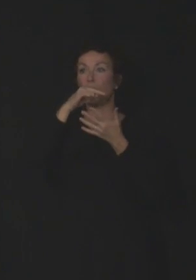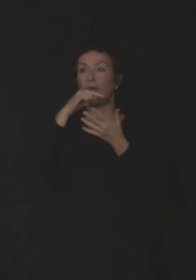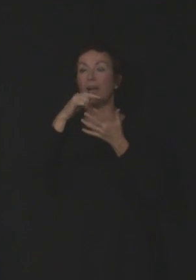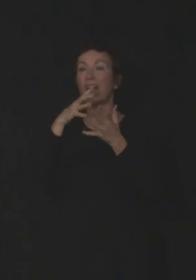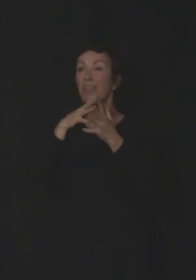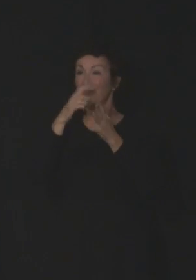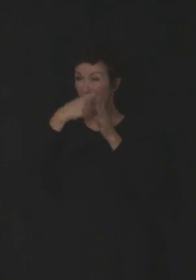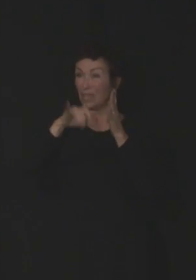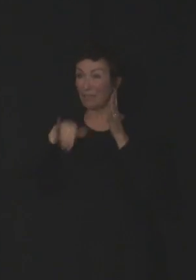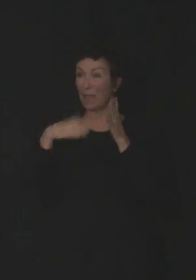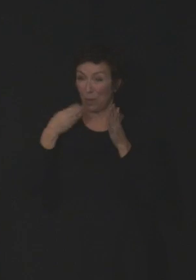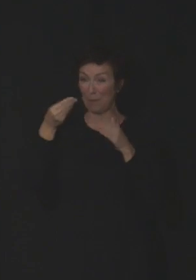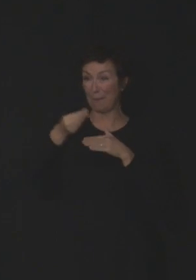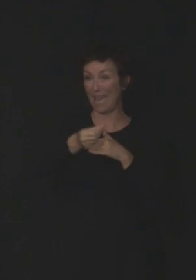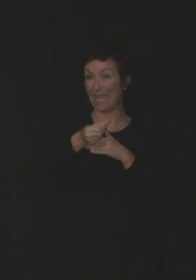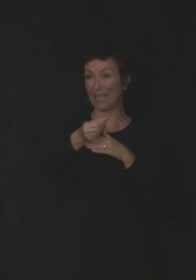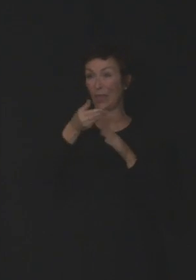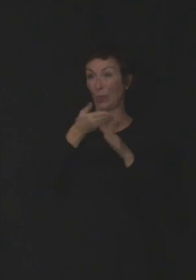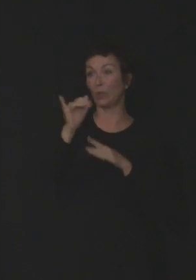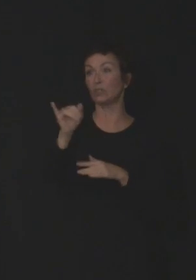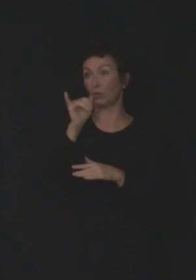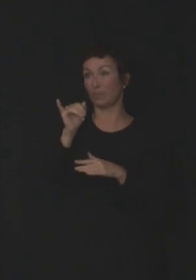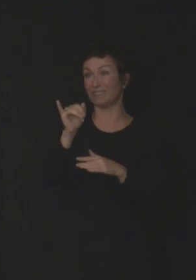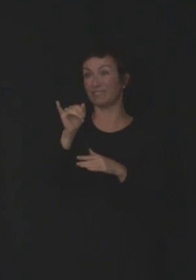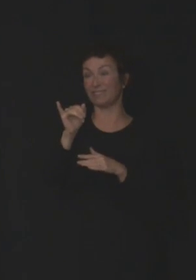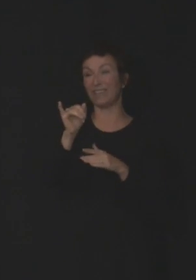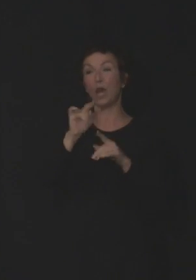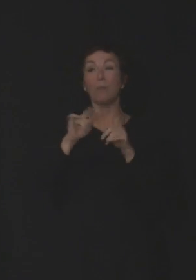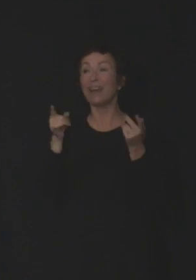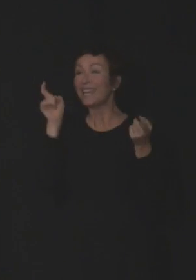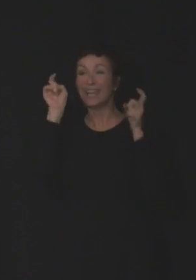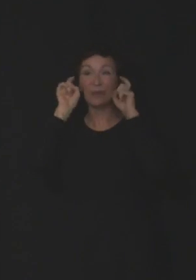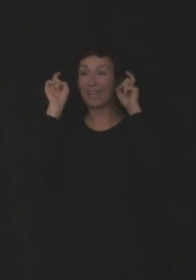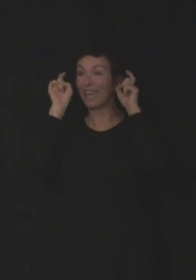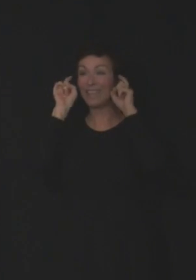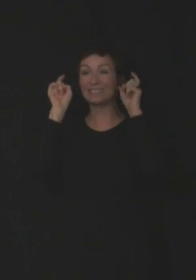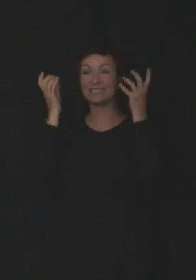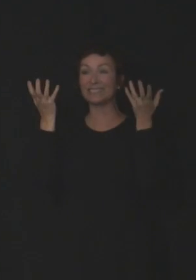will be paid by insurance, but if you have hearing aids